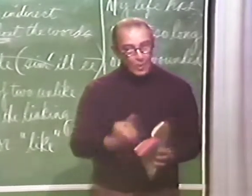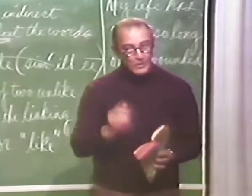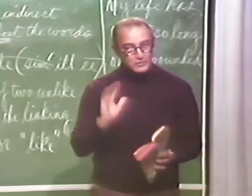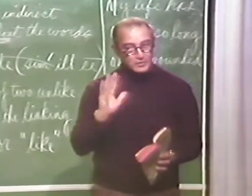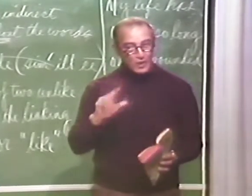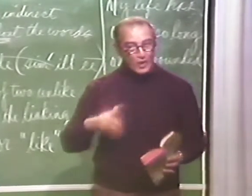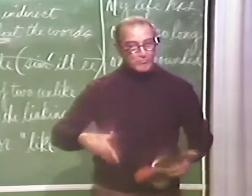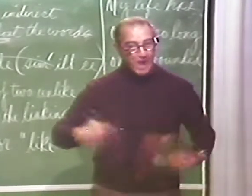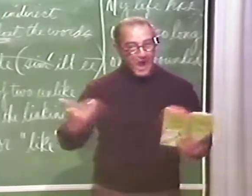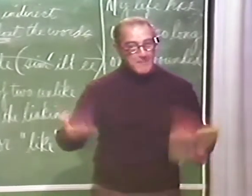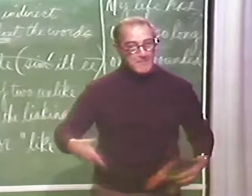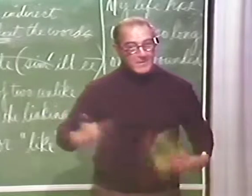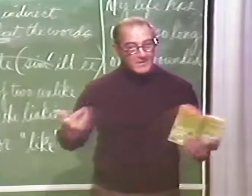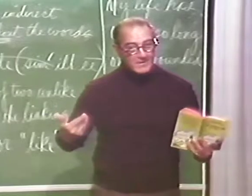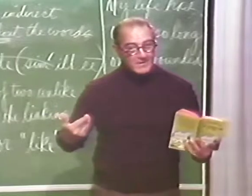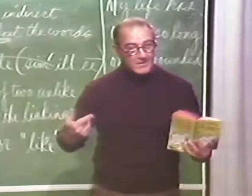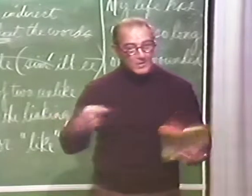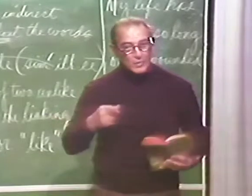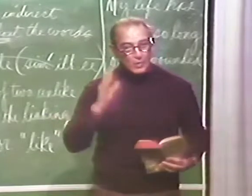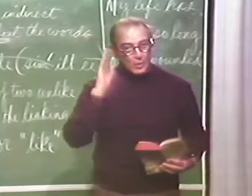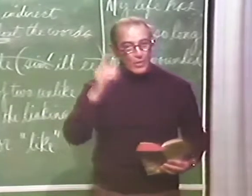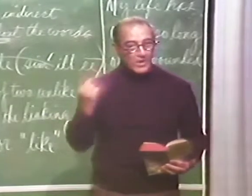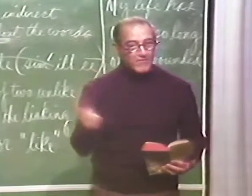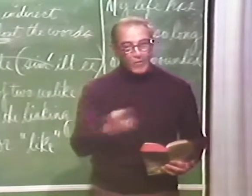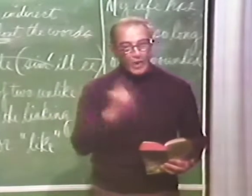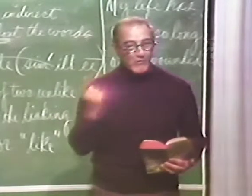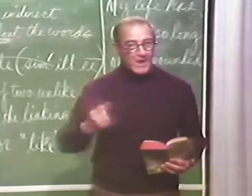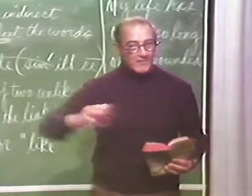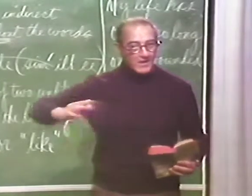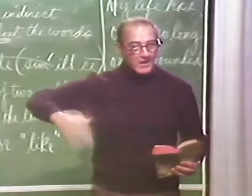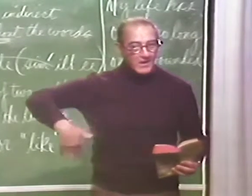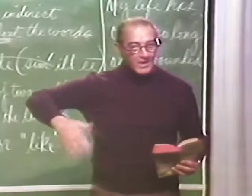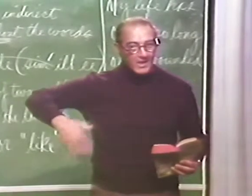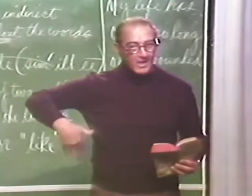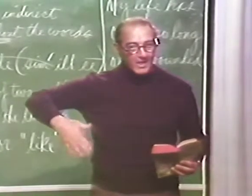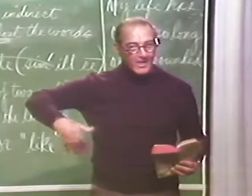"FOR HAVING LOST ONCE YOUR PRIME,